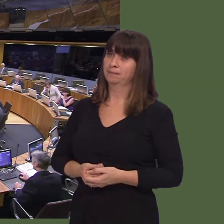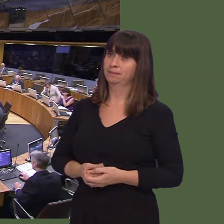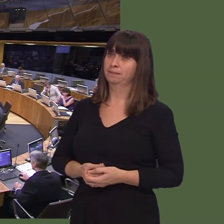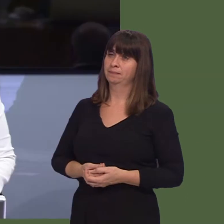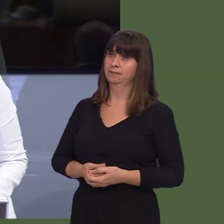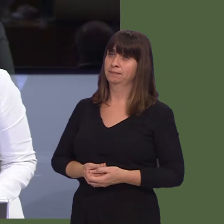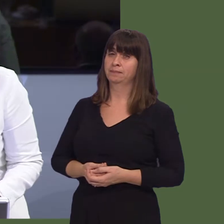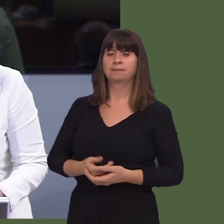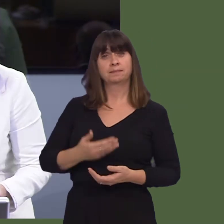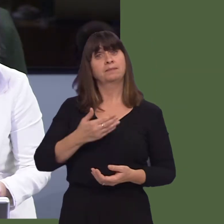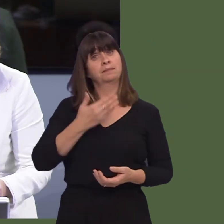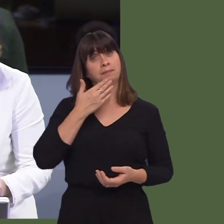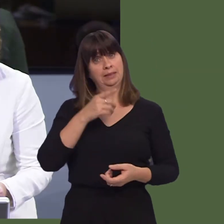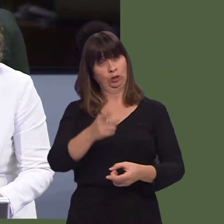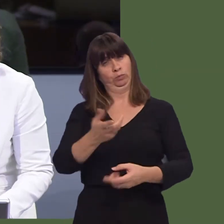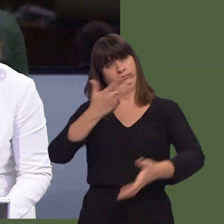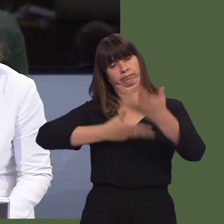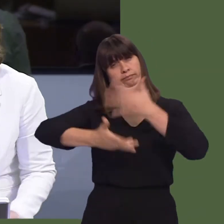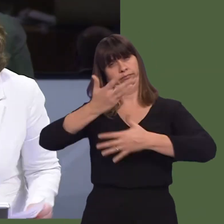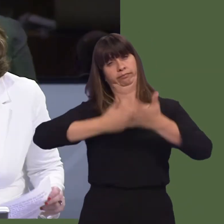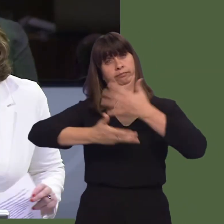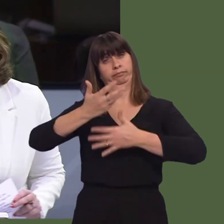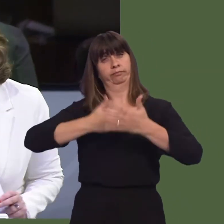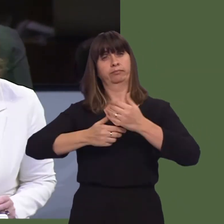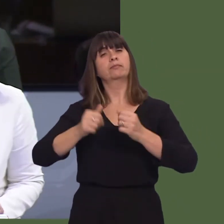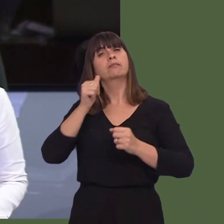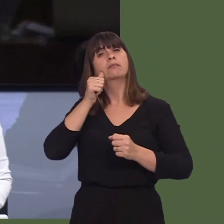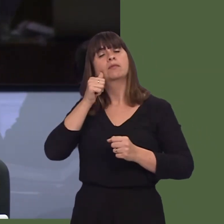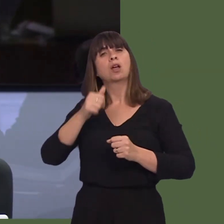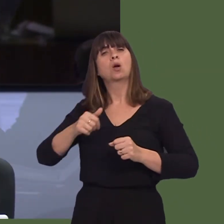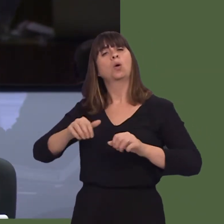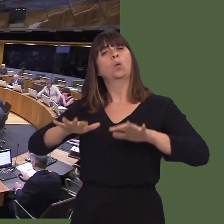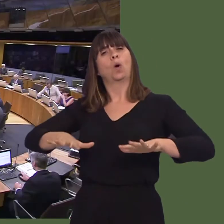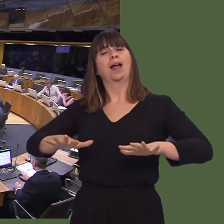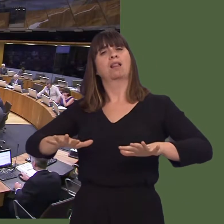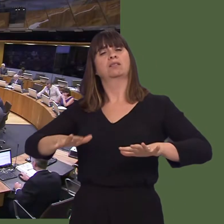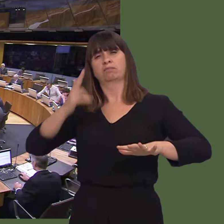Will the First Minister make a statement on the importance of historical sites in Wales? OAQ52838 Julie James AM: Historic sites contribute